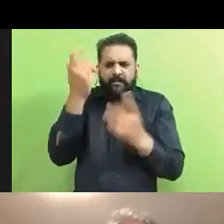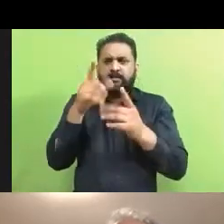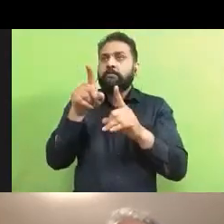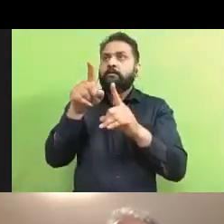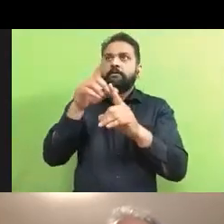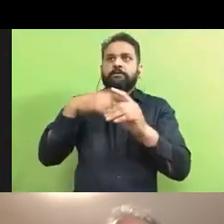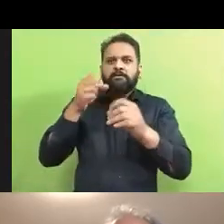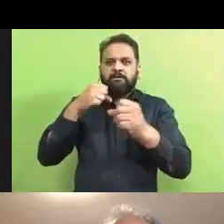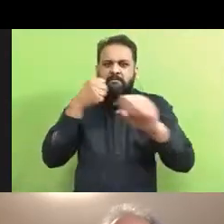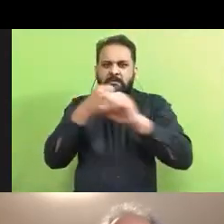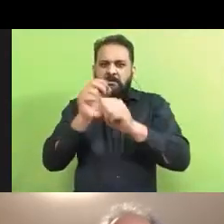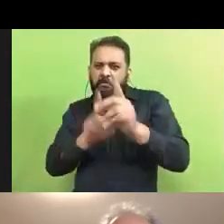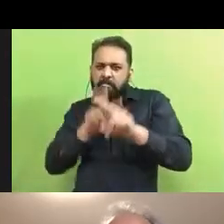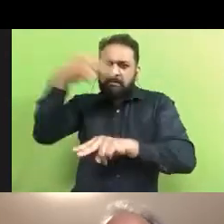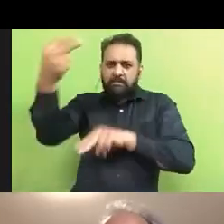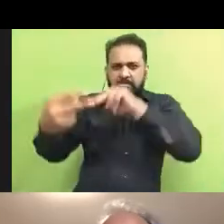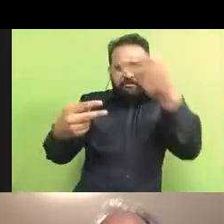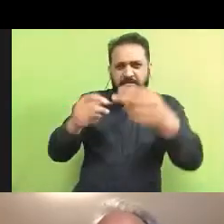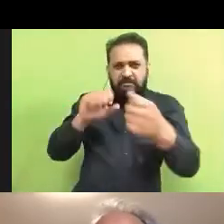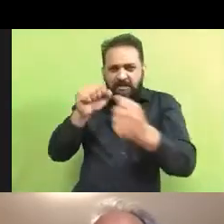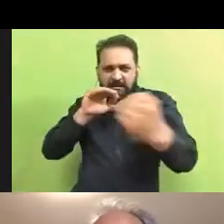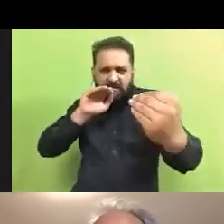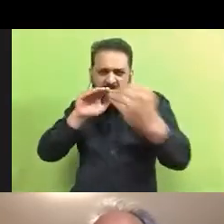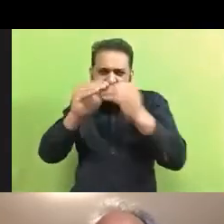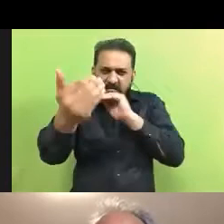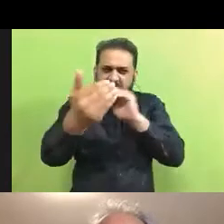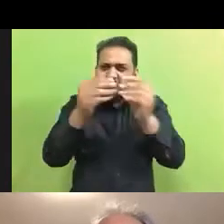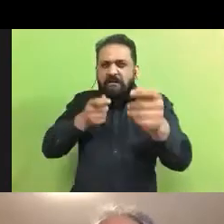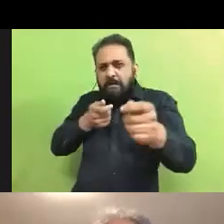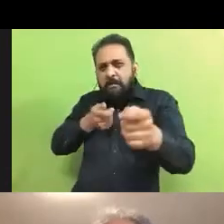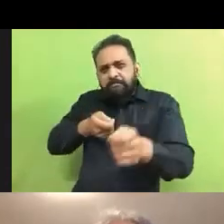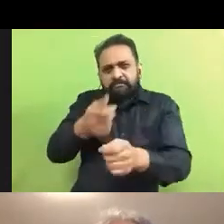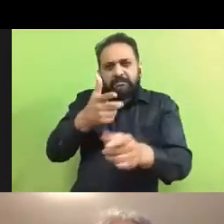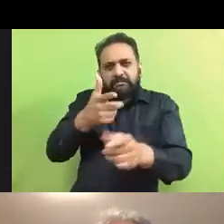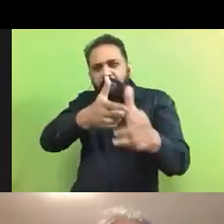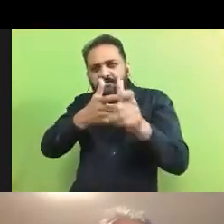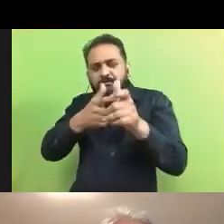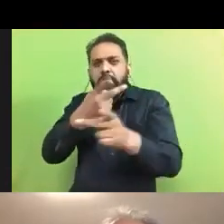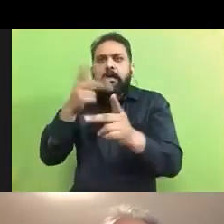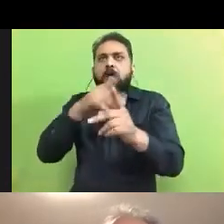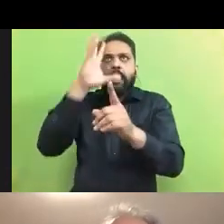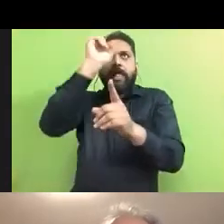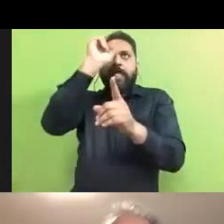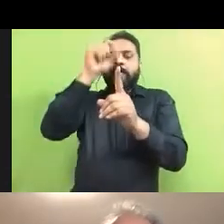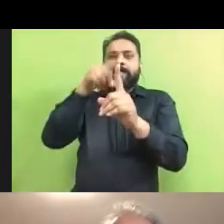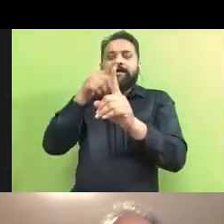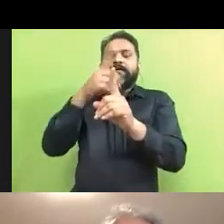the fight somebody is killing somebody and those kind of things we don't go in details at this